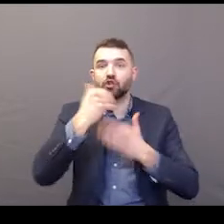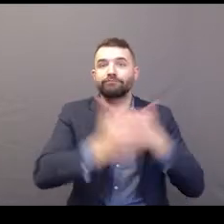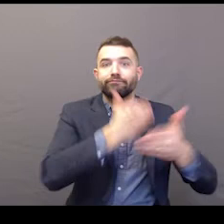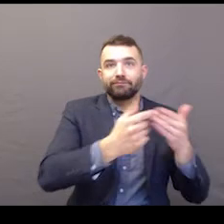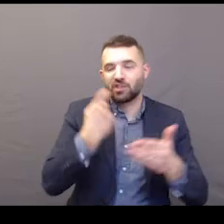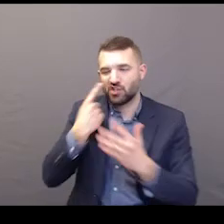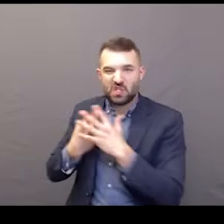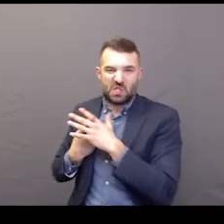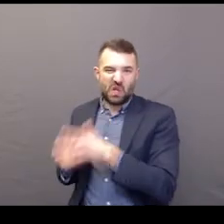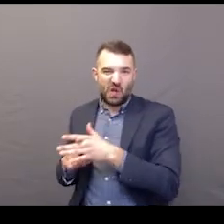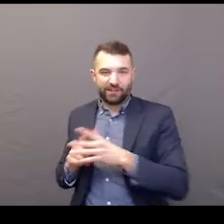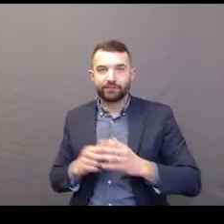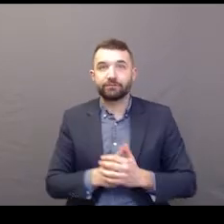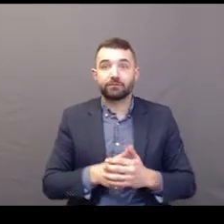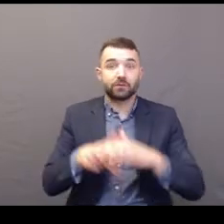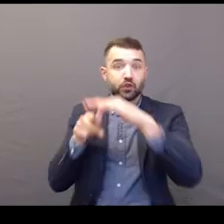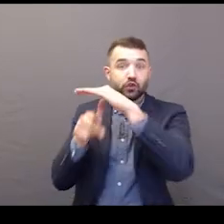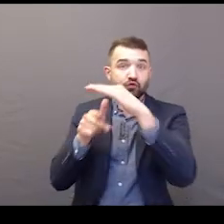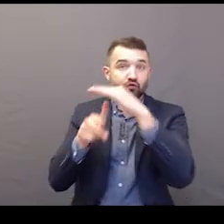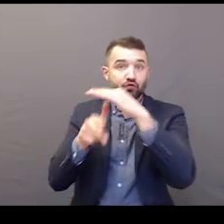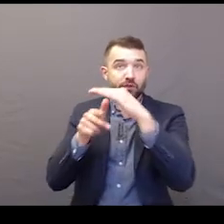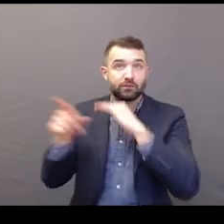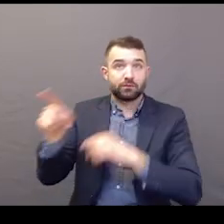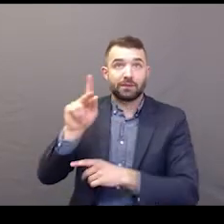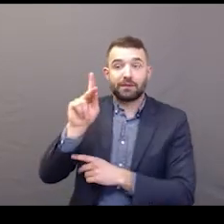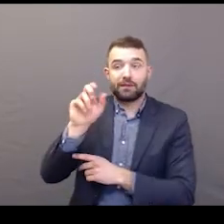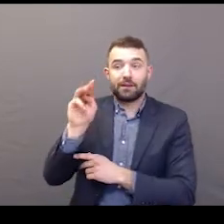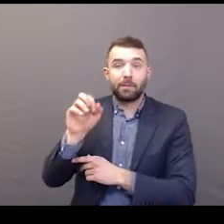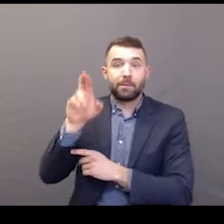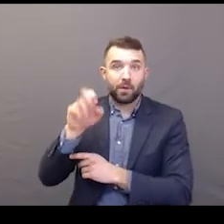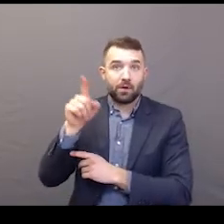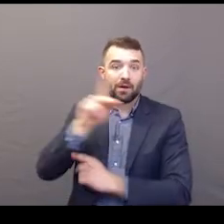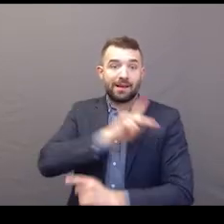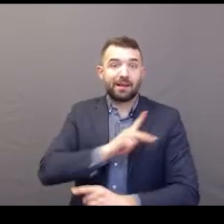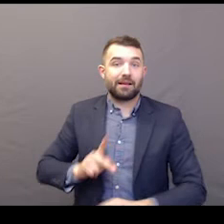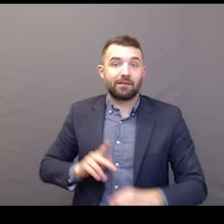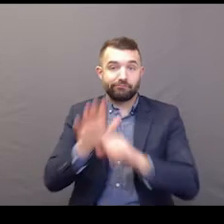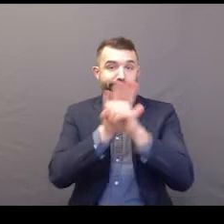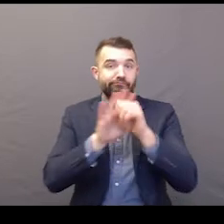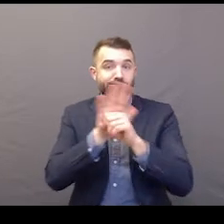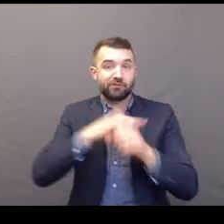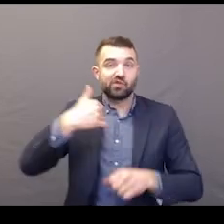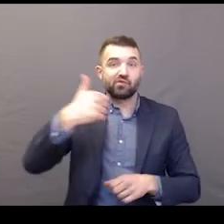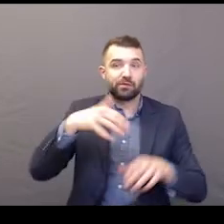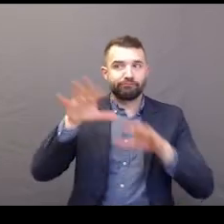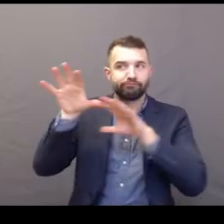For the parking garage in Kenmore, King County Metro owns the Park-and-Ride lot. We are exploring